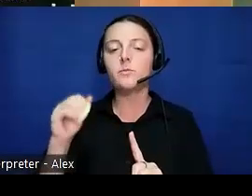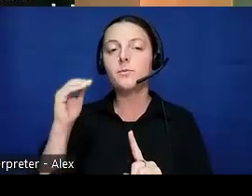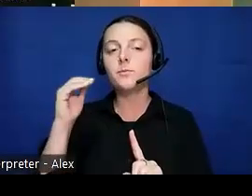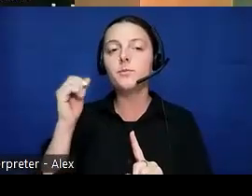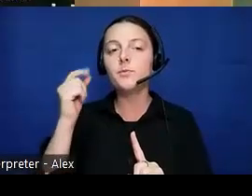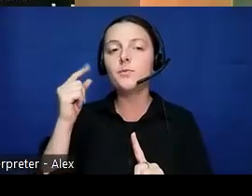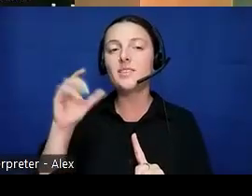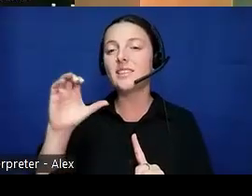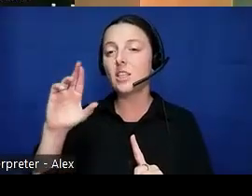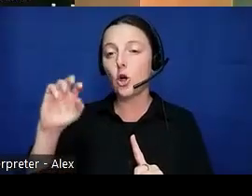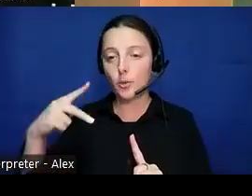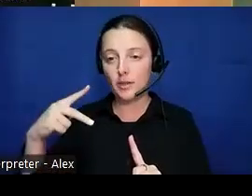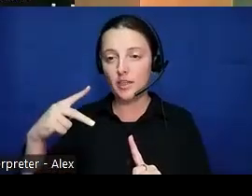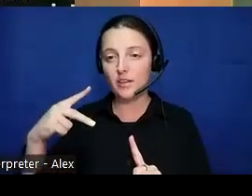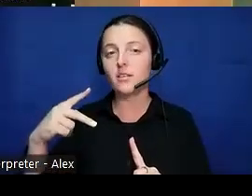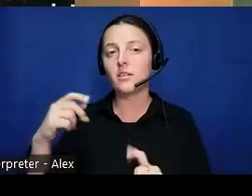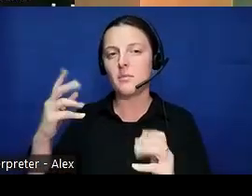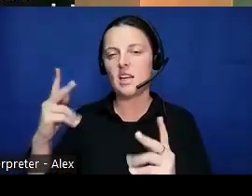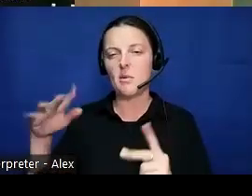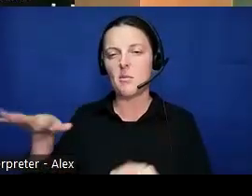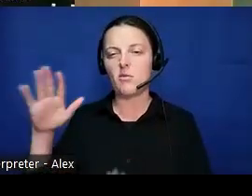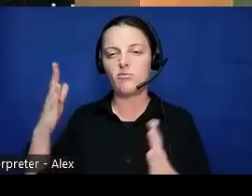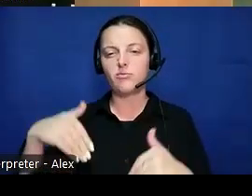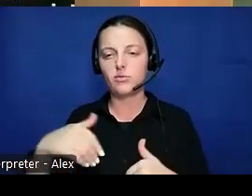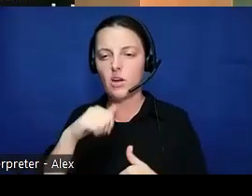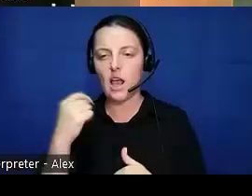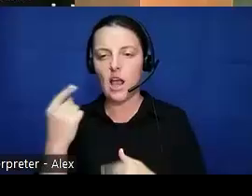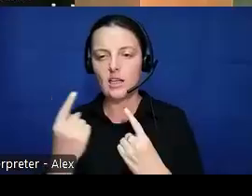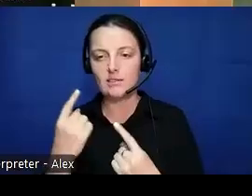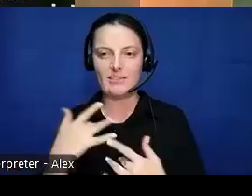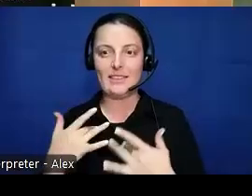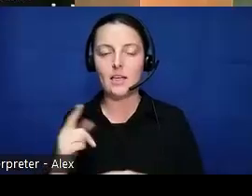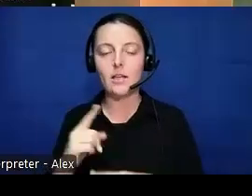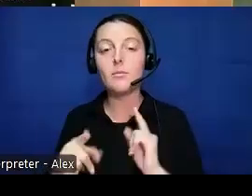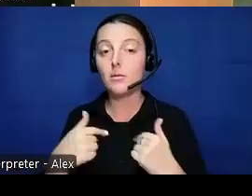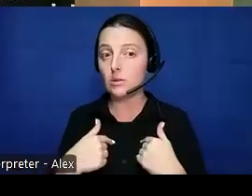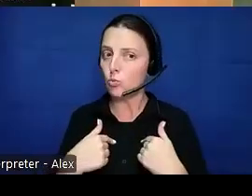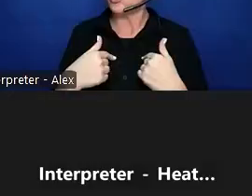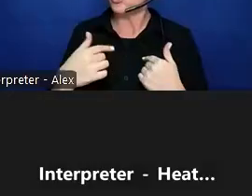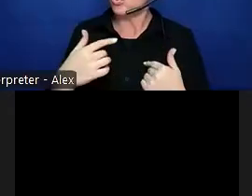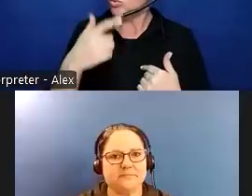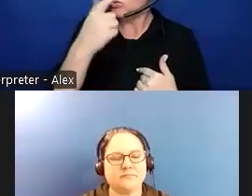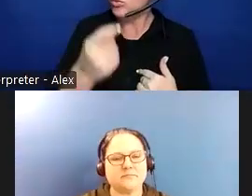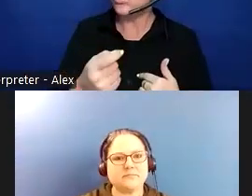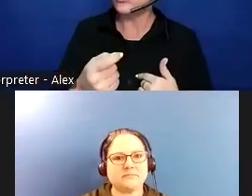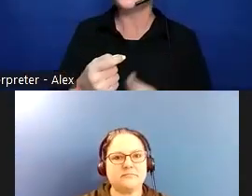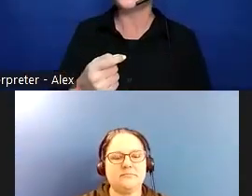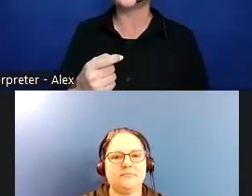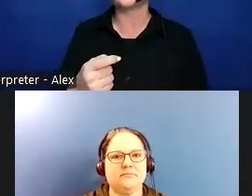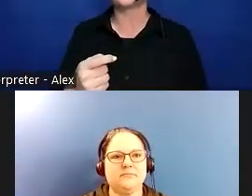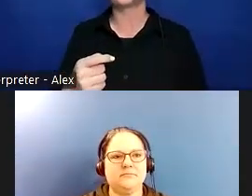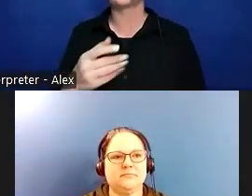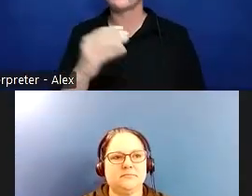excited about CRP. Um but there are other what are called acutephase reactants. So these are